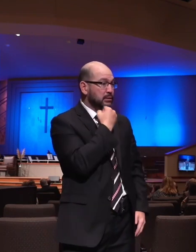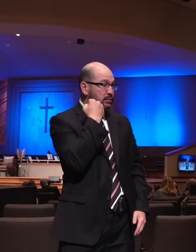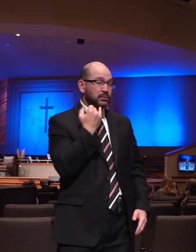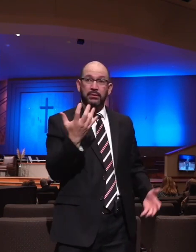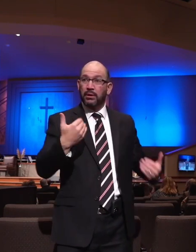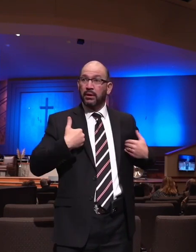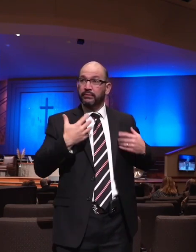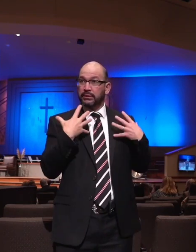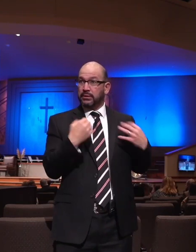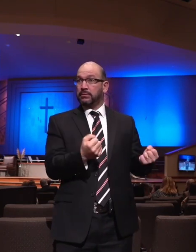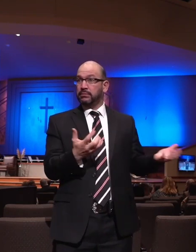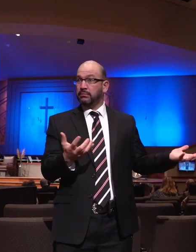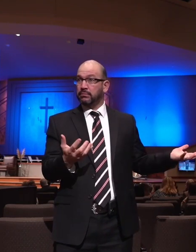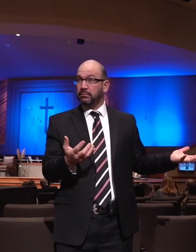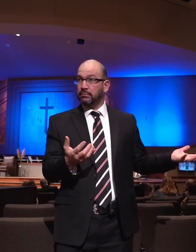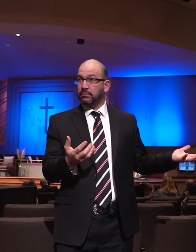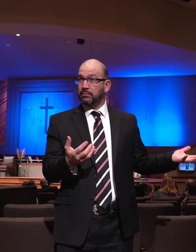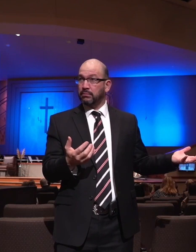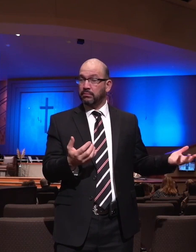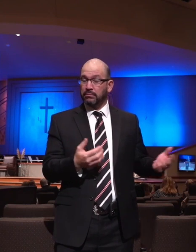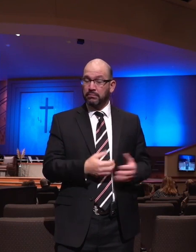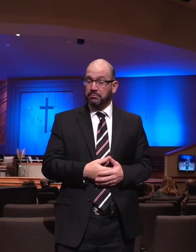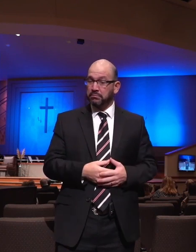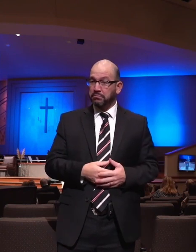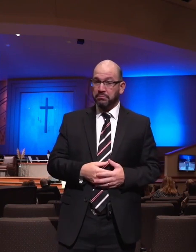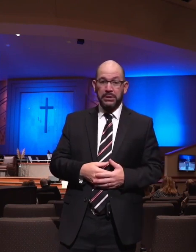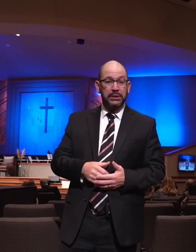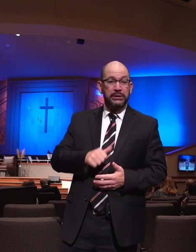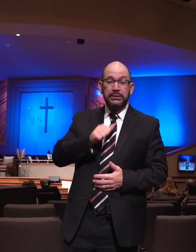Naaman it's not government leaders it's not